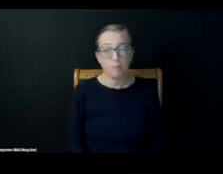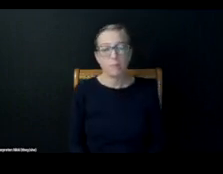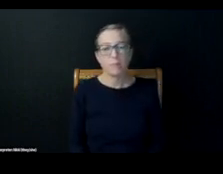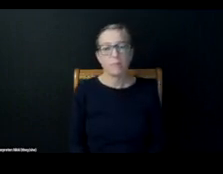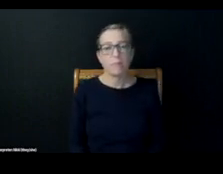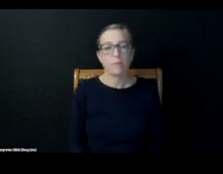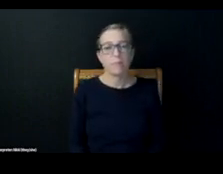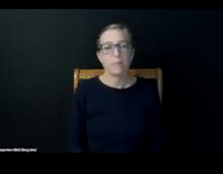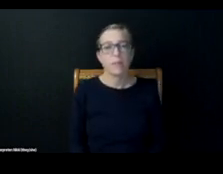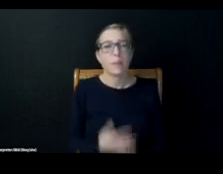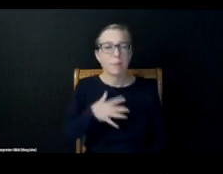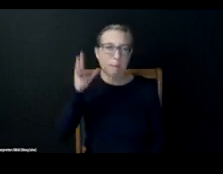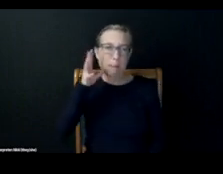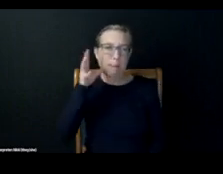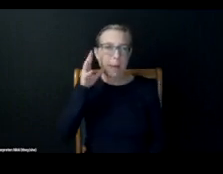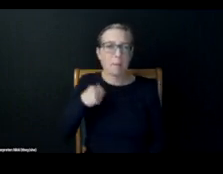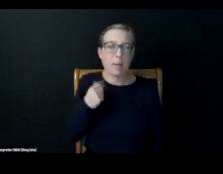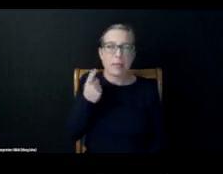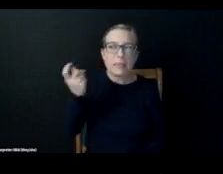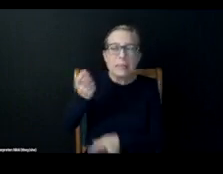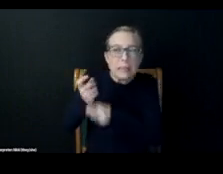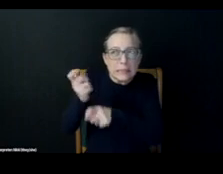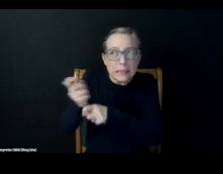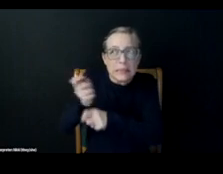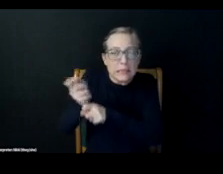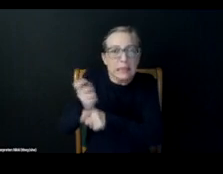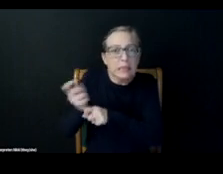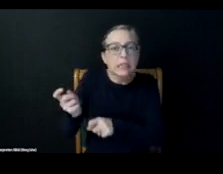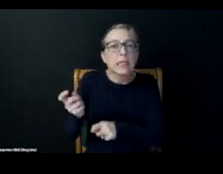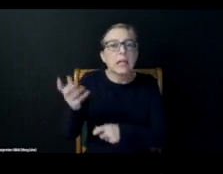that her accent is